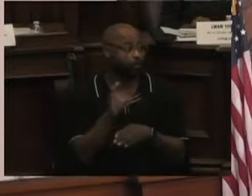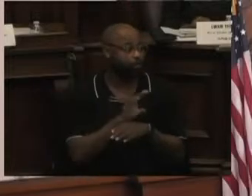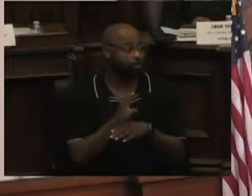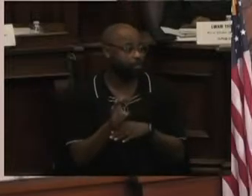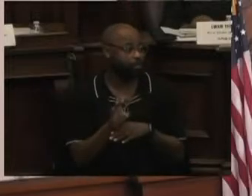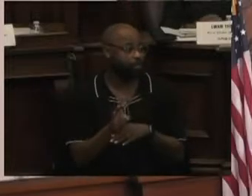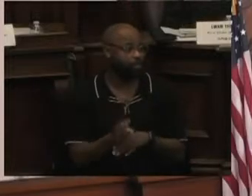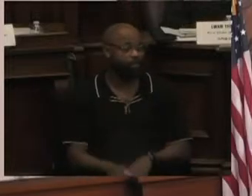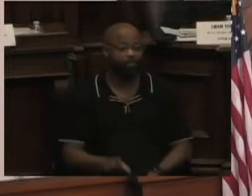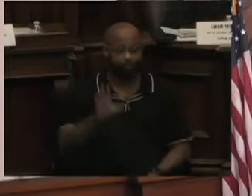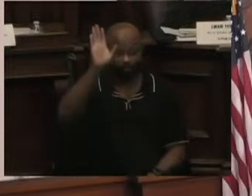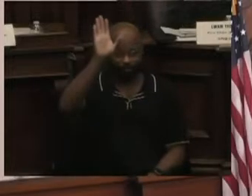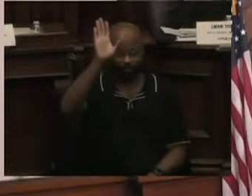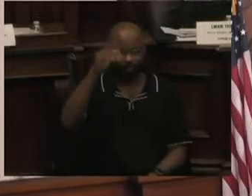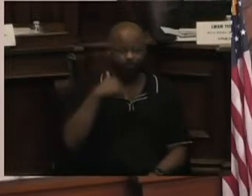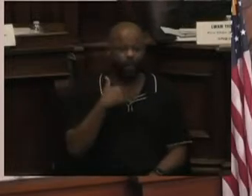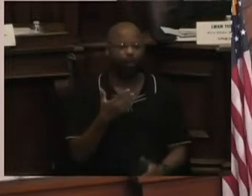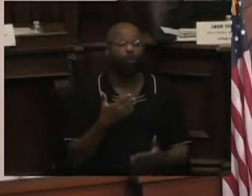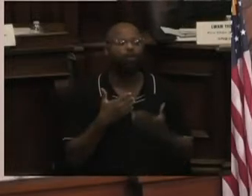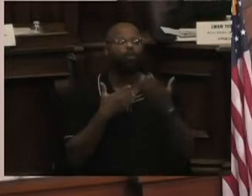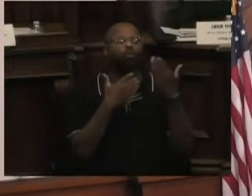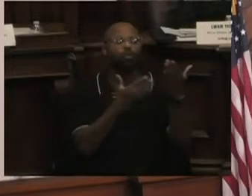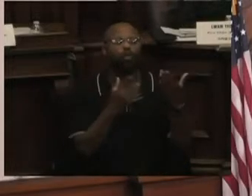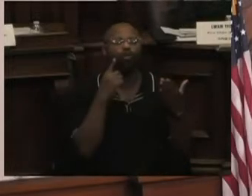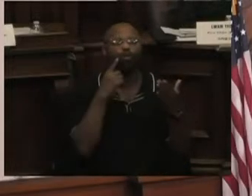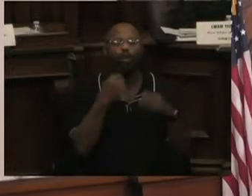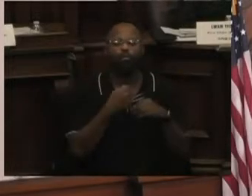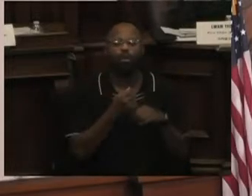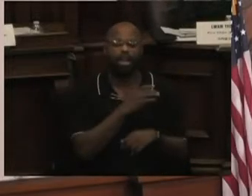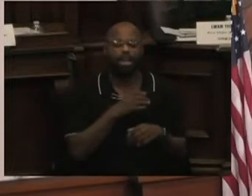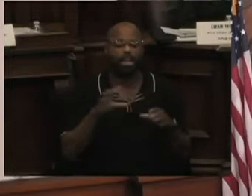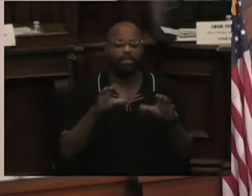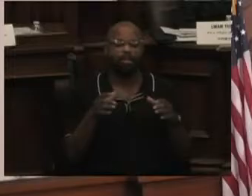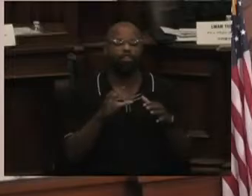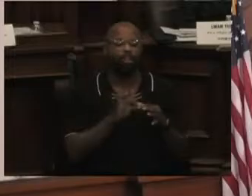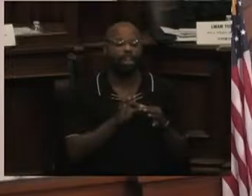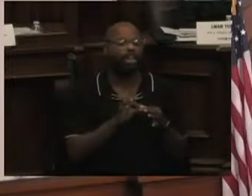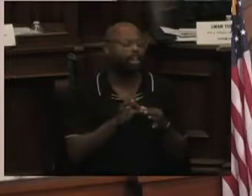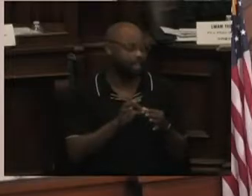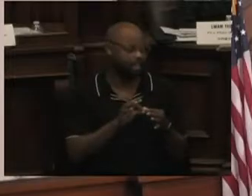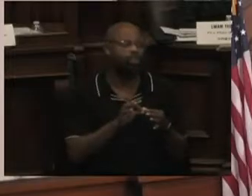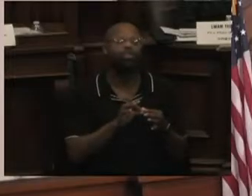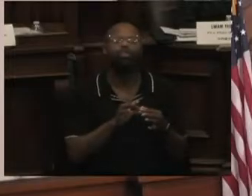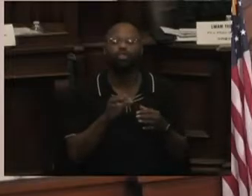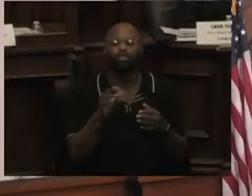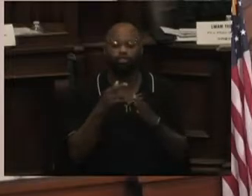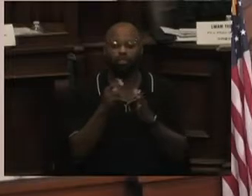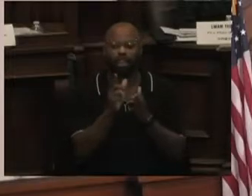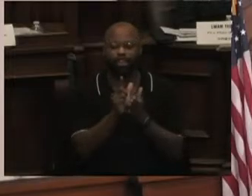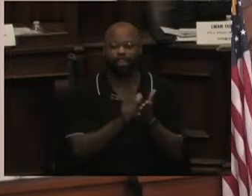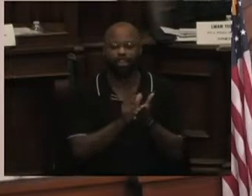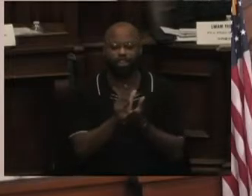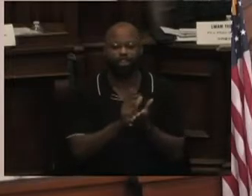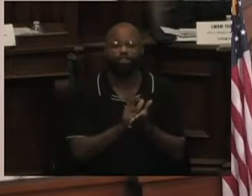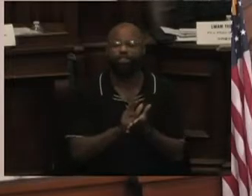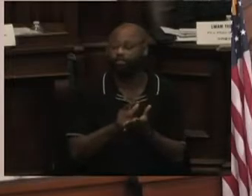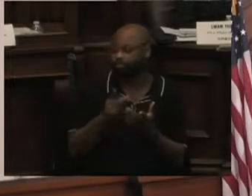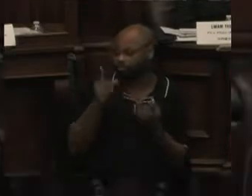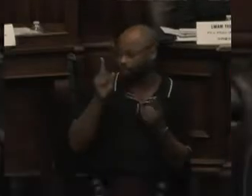any old business, any new business? Yes. I would move for